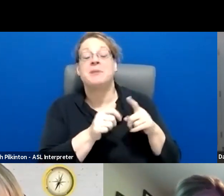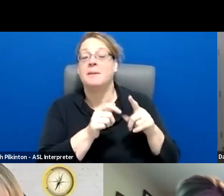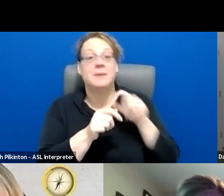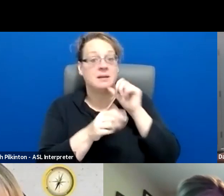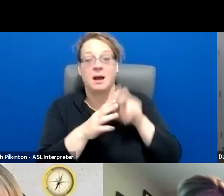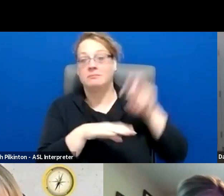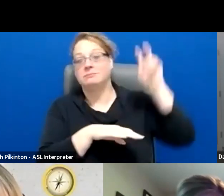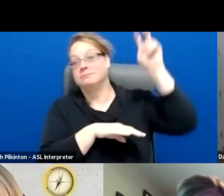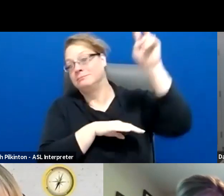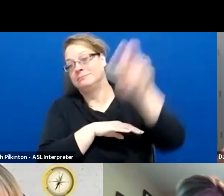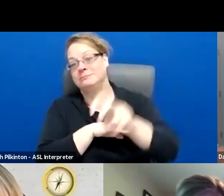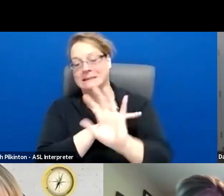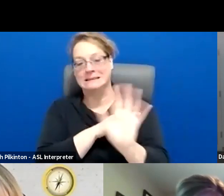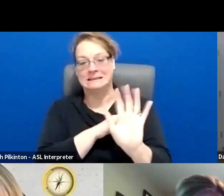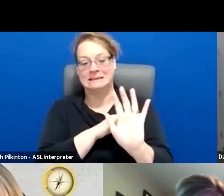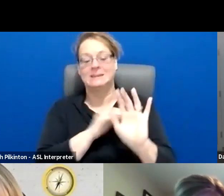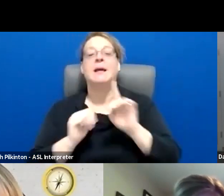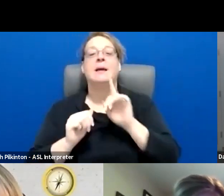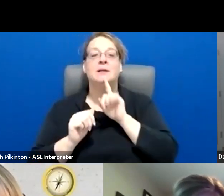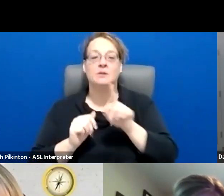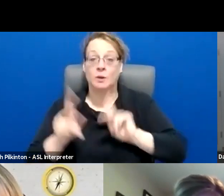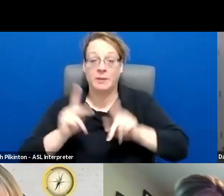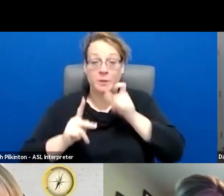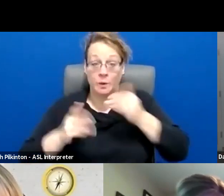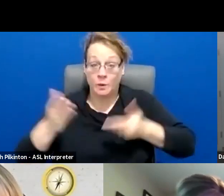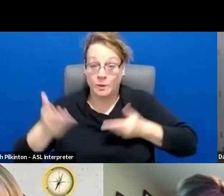Having a passion for it and just wanting to go full speed.